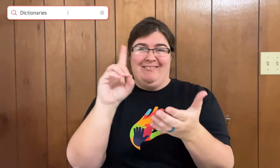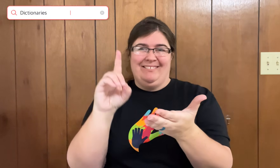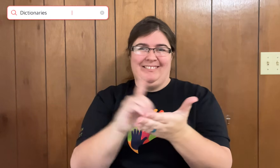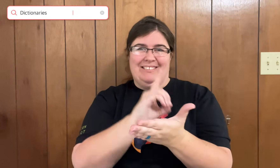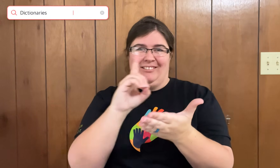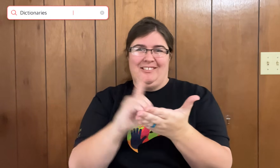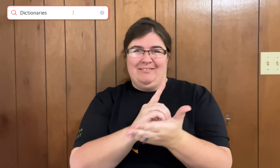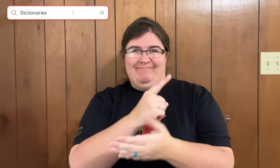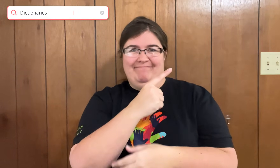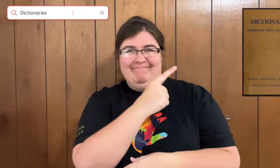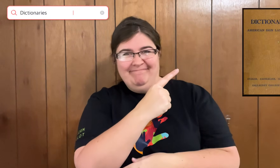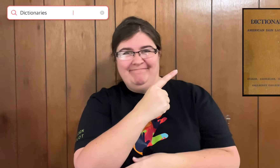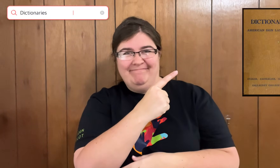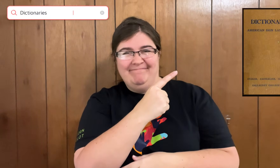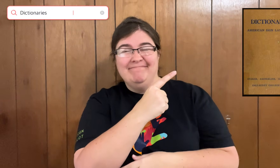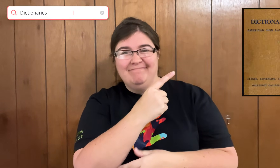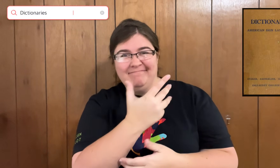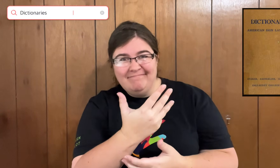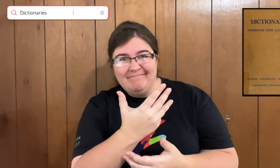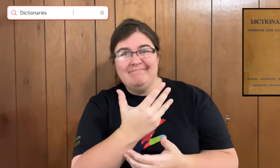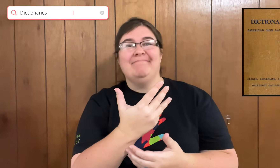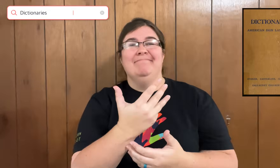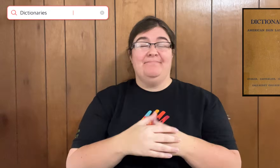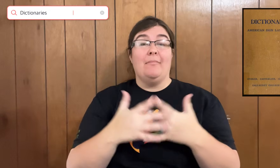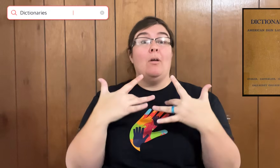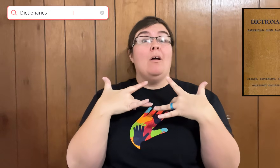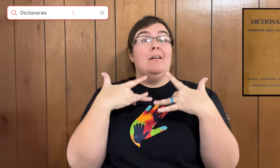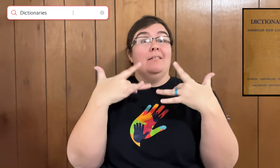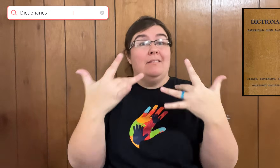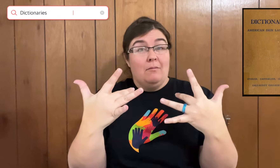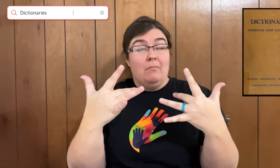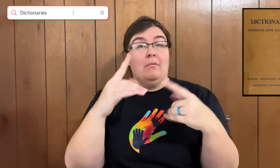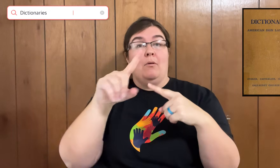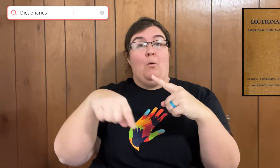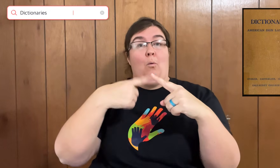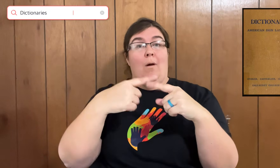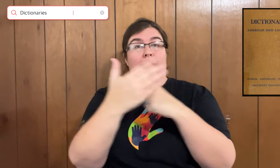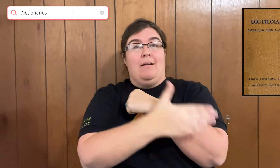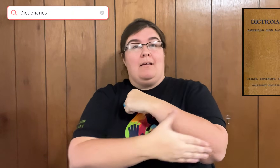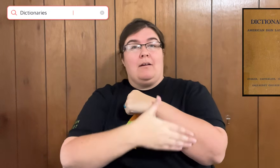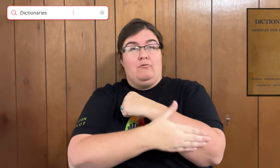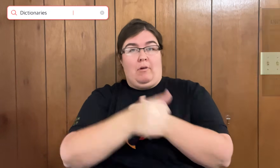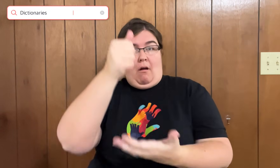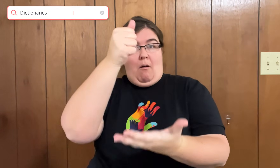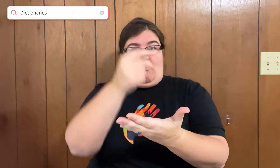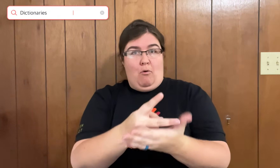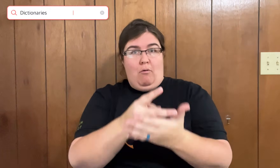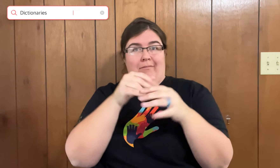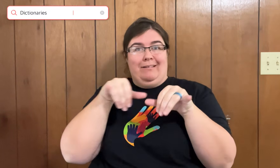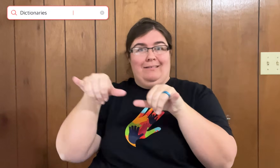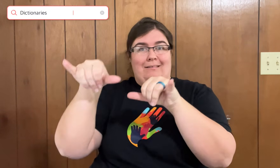Also, dictionaries. Typically when countries approve a standard sign